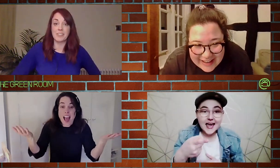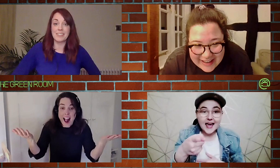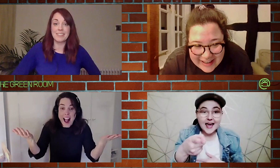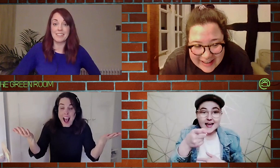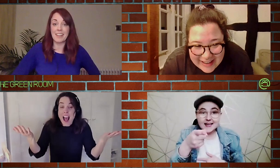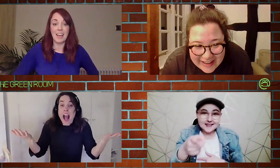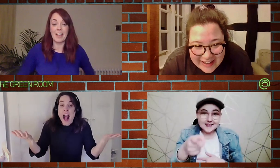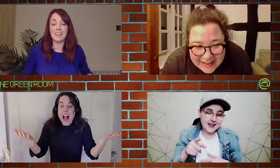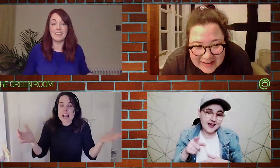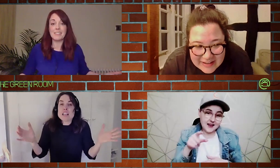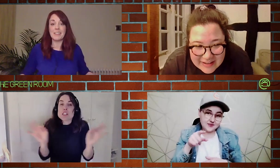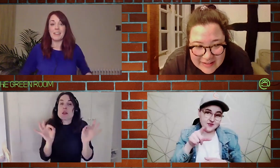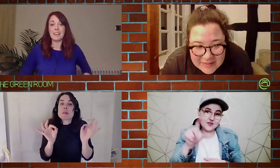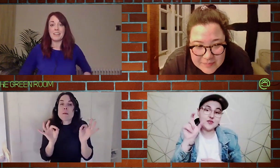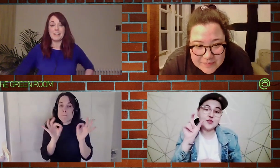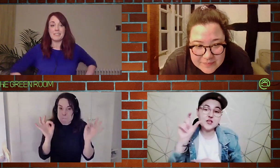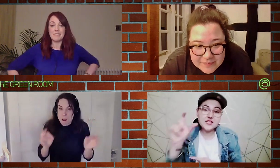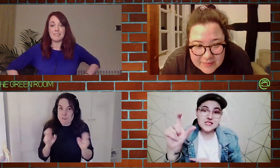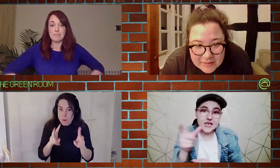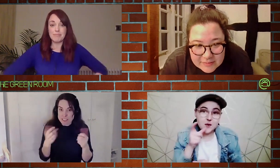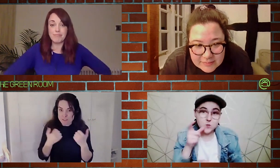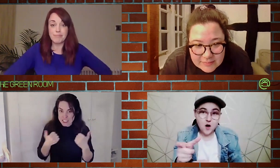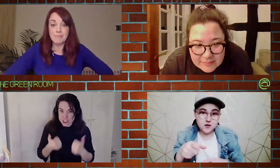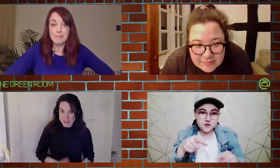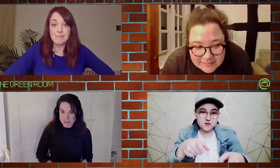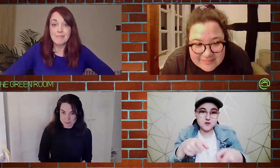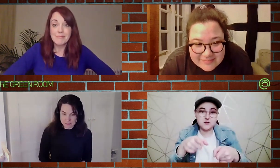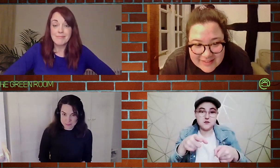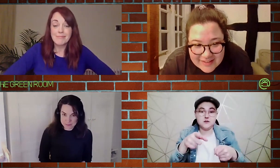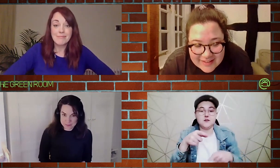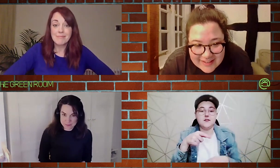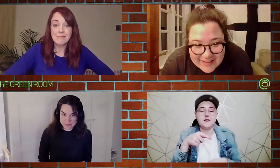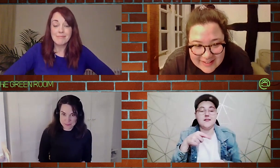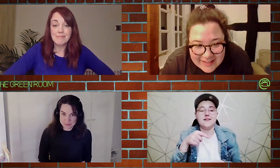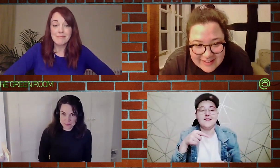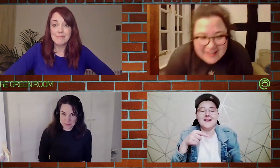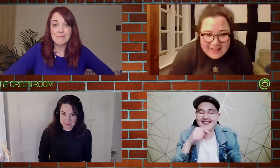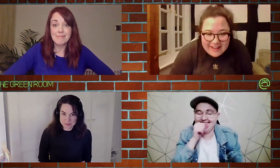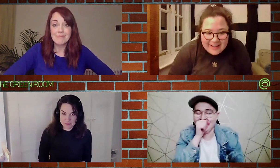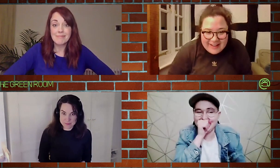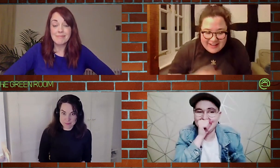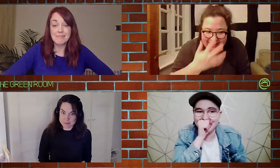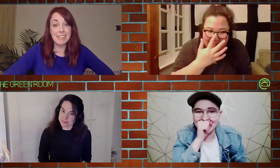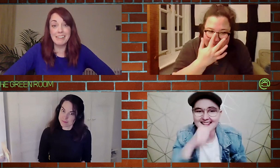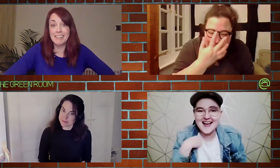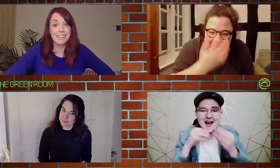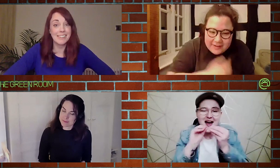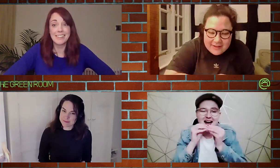Well i'd have to say the c word.